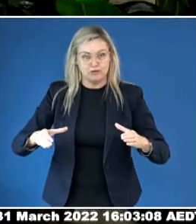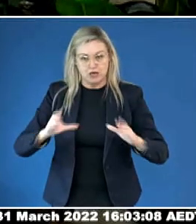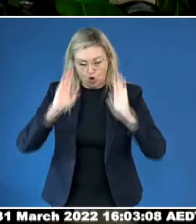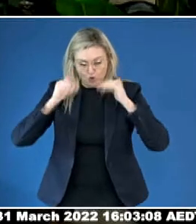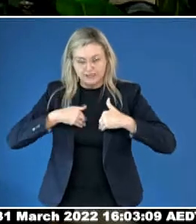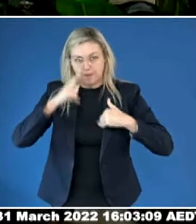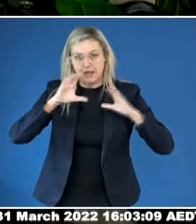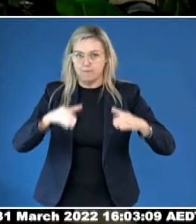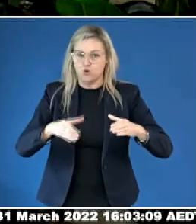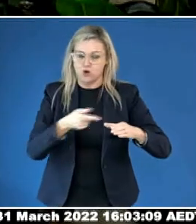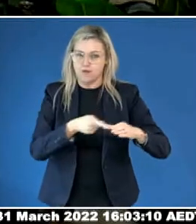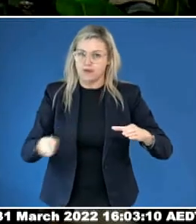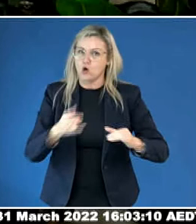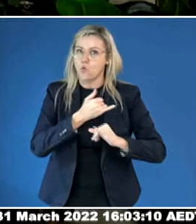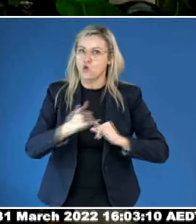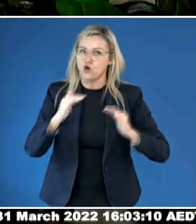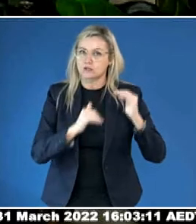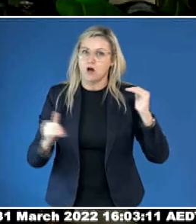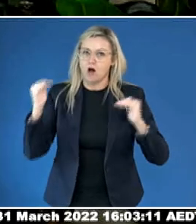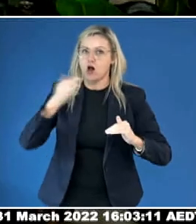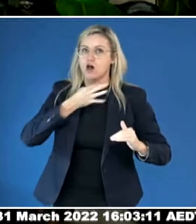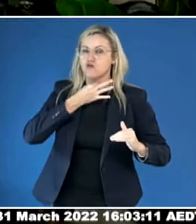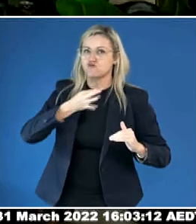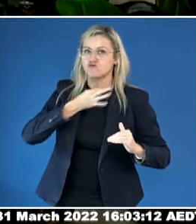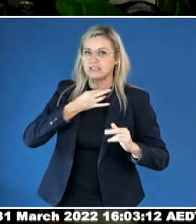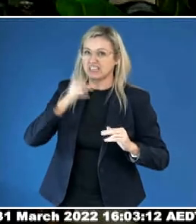vulnerabilities that put them at risk of becoming victims of violence and abuse.